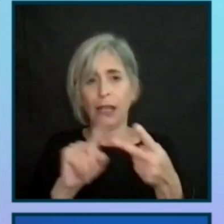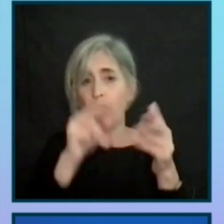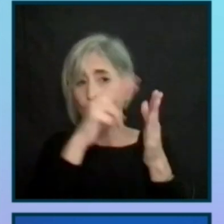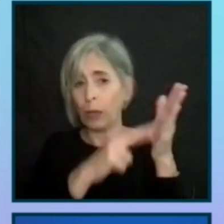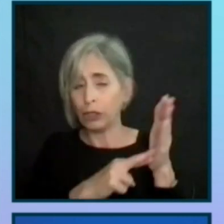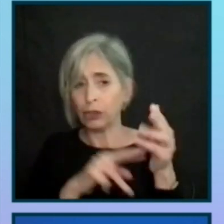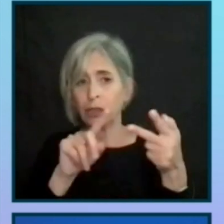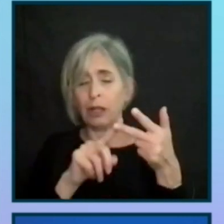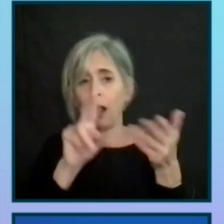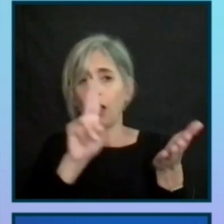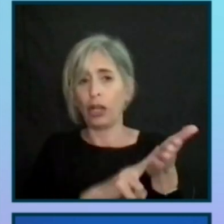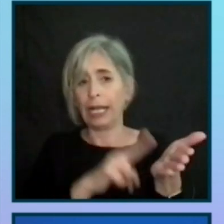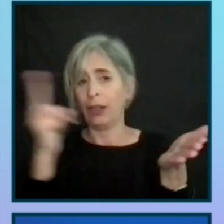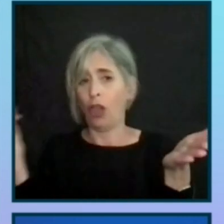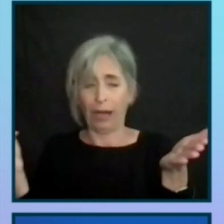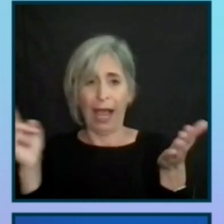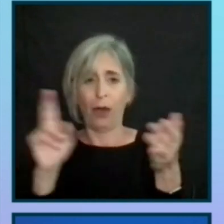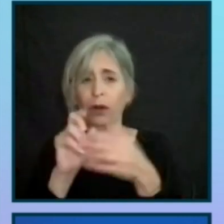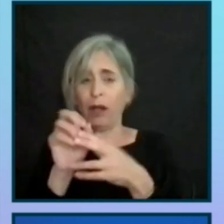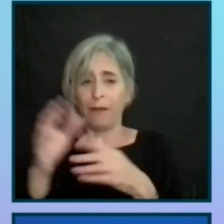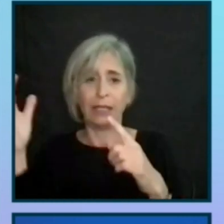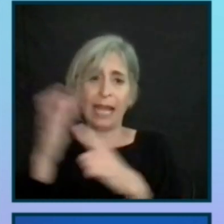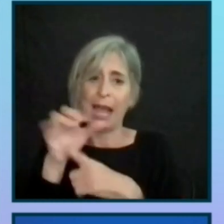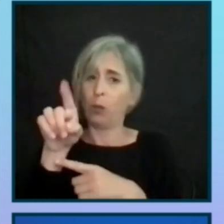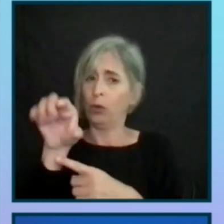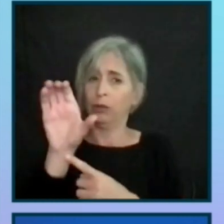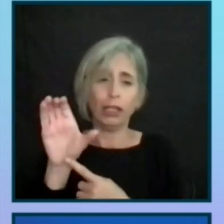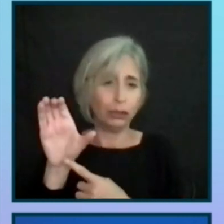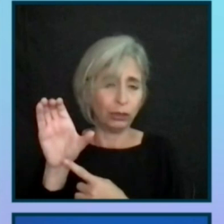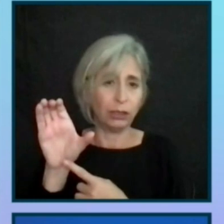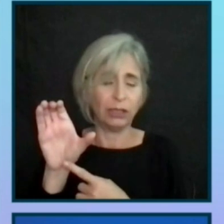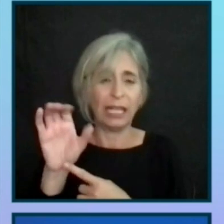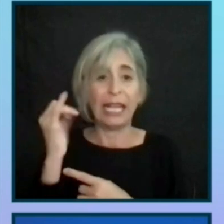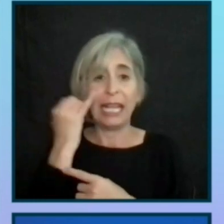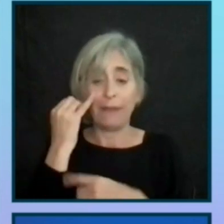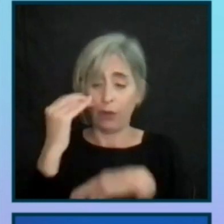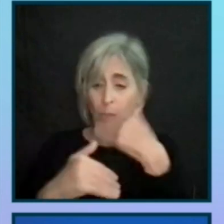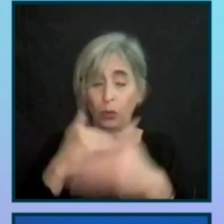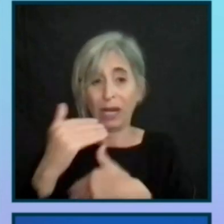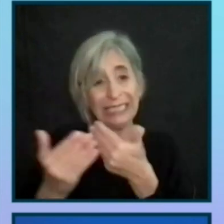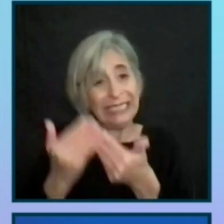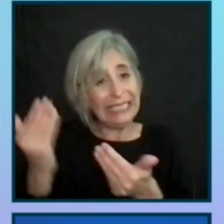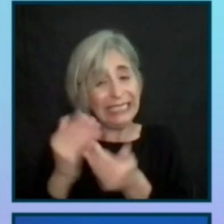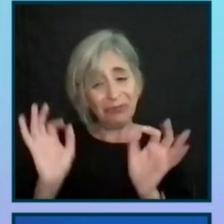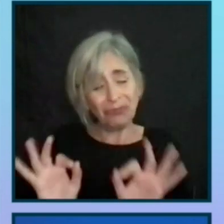and log out of the top 100. And if the process was easy to do with a screen reader,